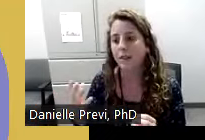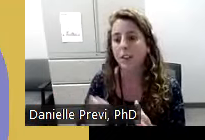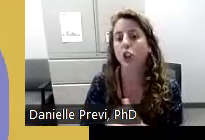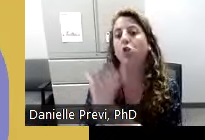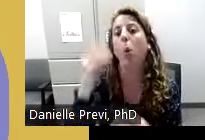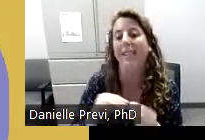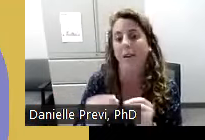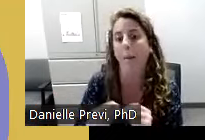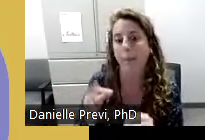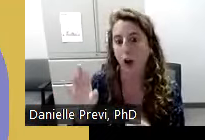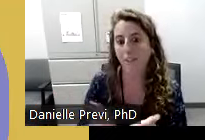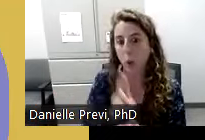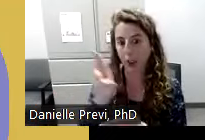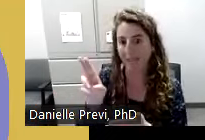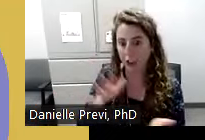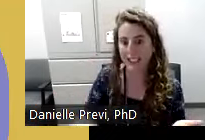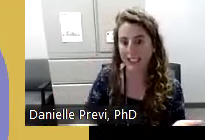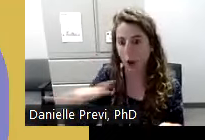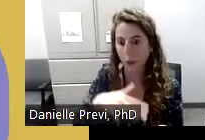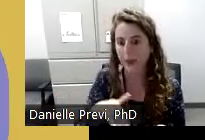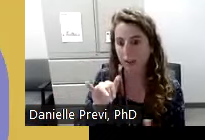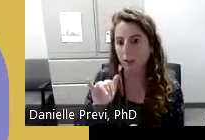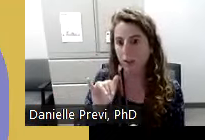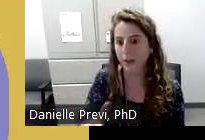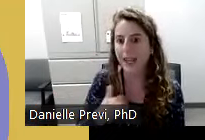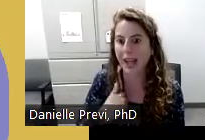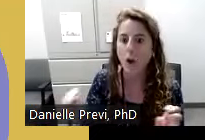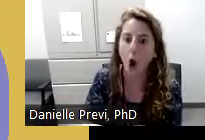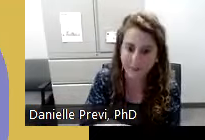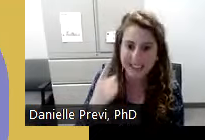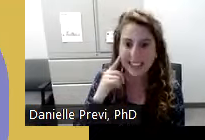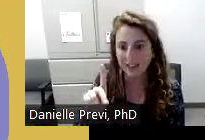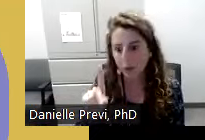population of deaf students as well. And I would say a growing number of universities out